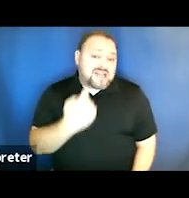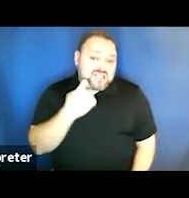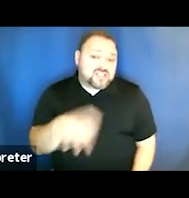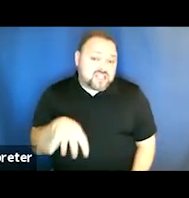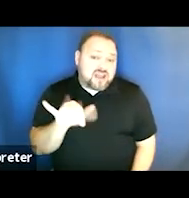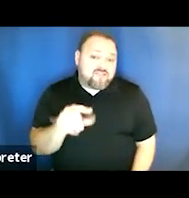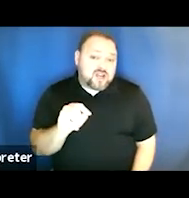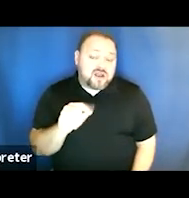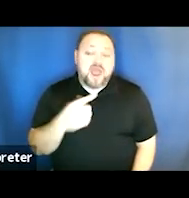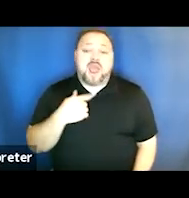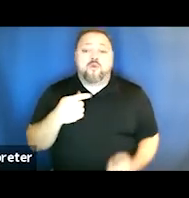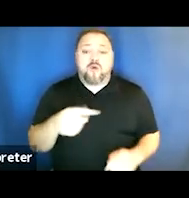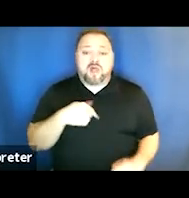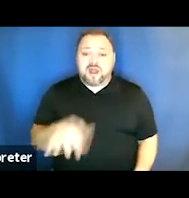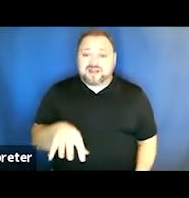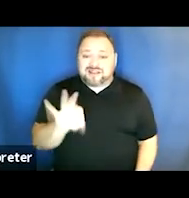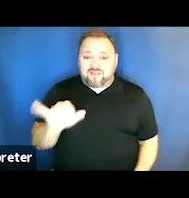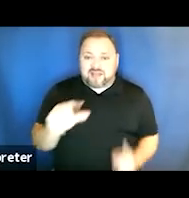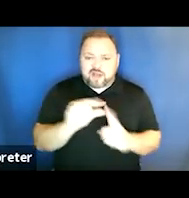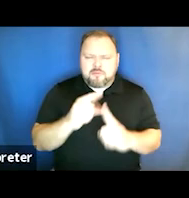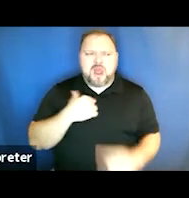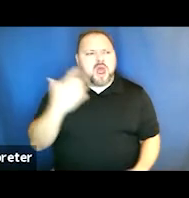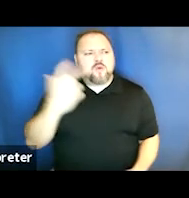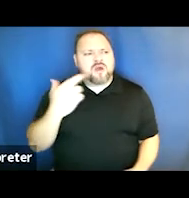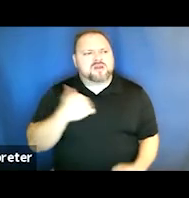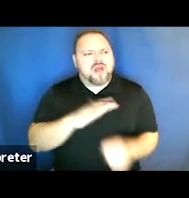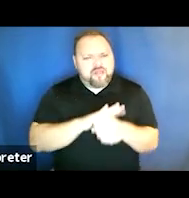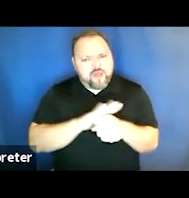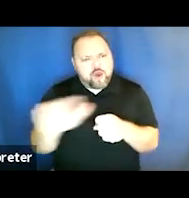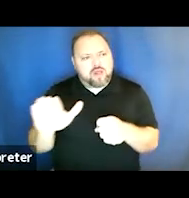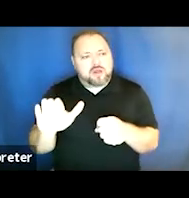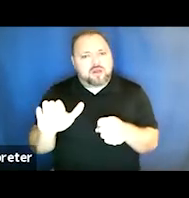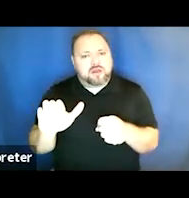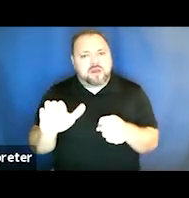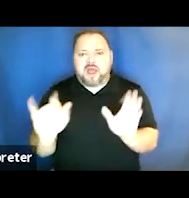and in discovering it I realized that I don't only identify with it,